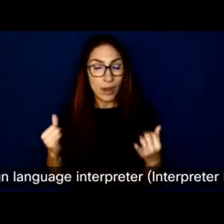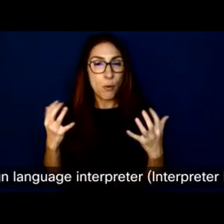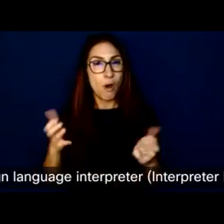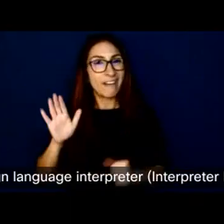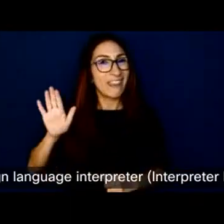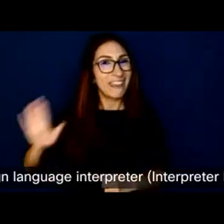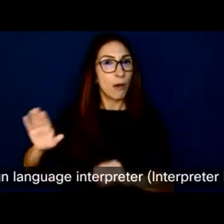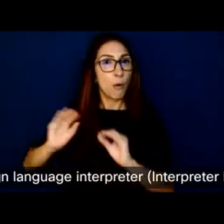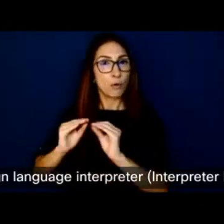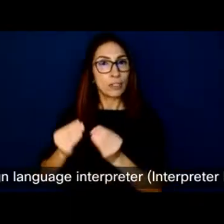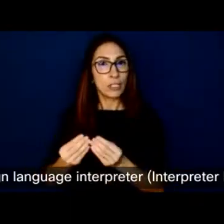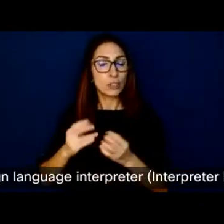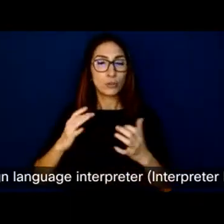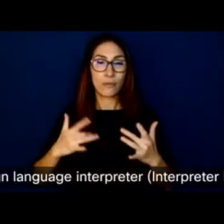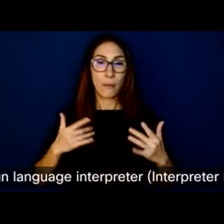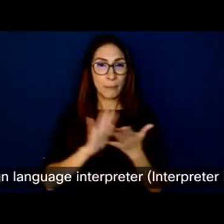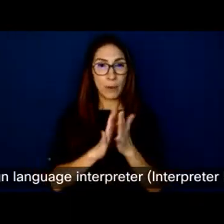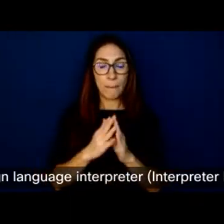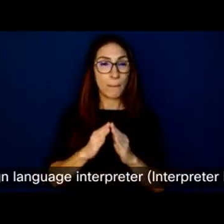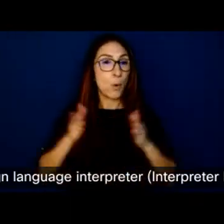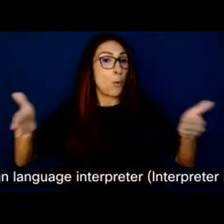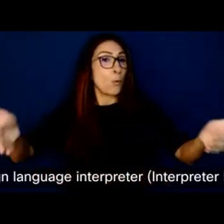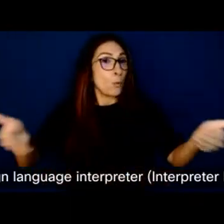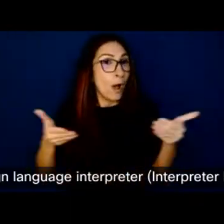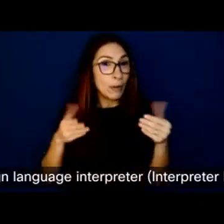HIV, what's one concrete step they could take right away?